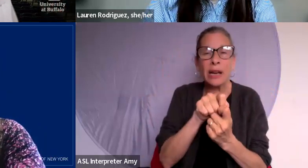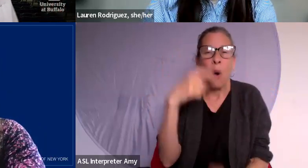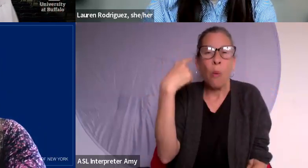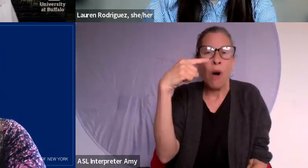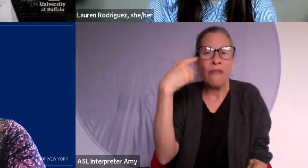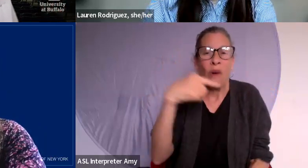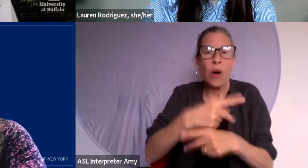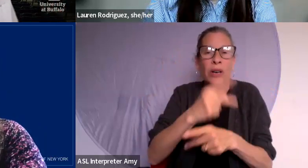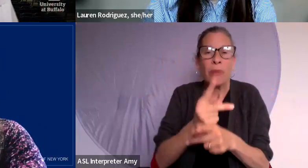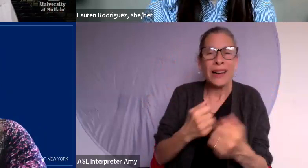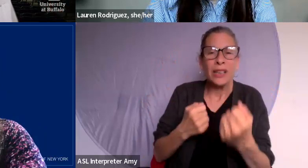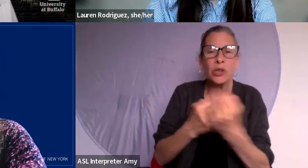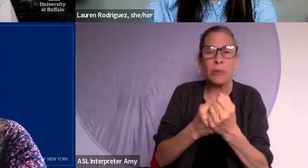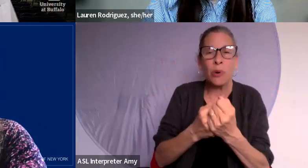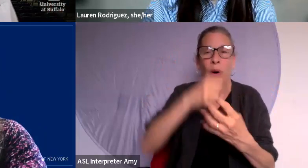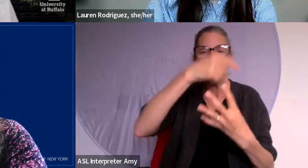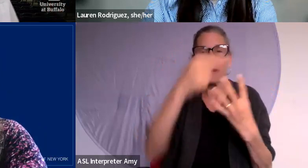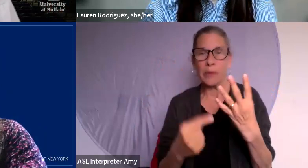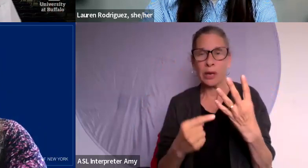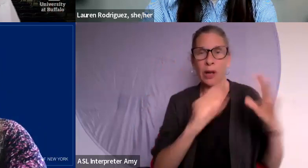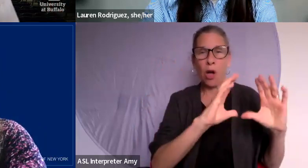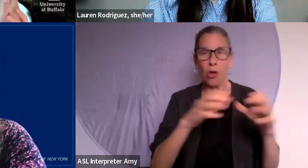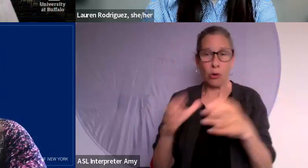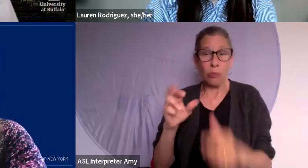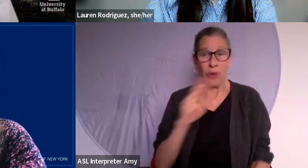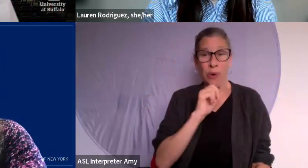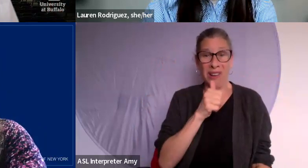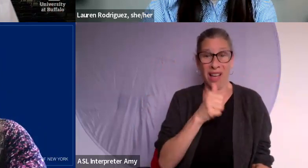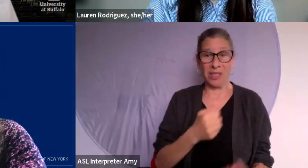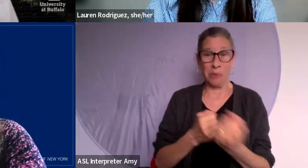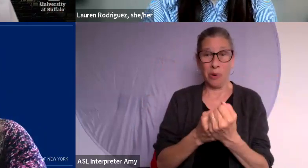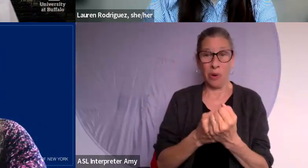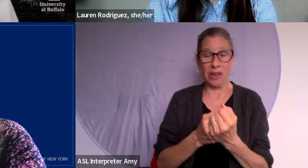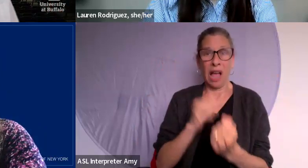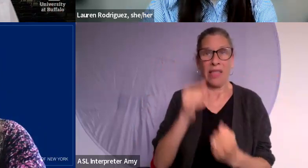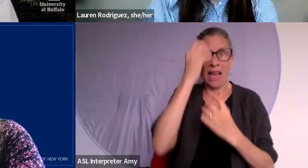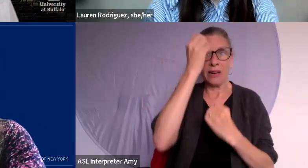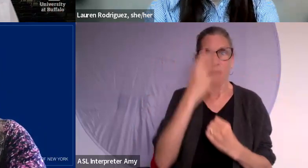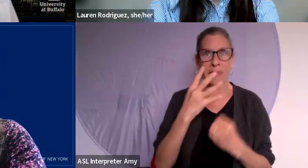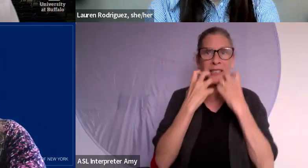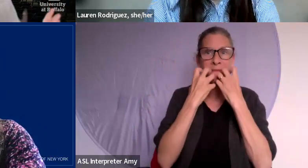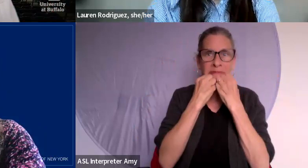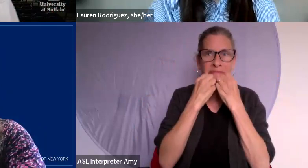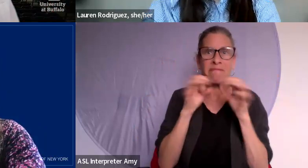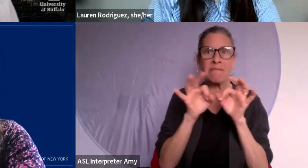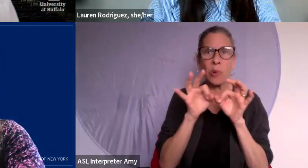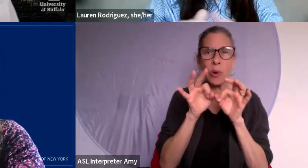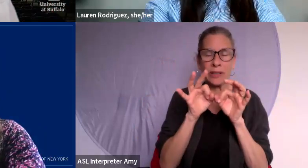support those audiences, those groups or not, and I find that information very valuable, especially when you're thinking